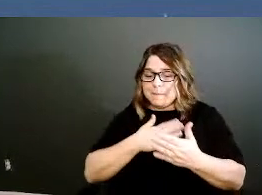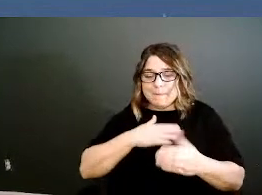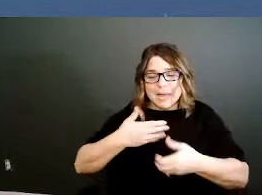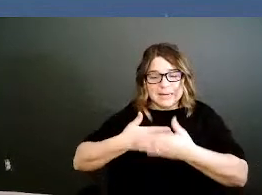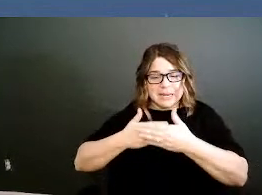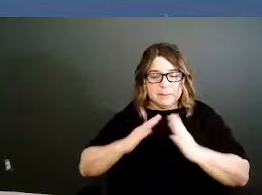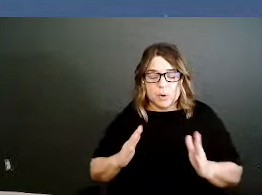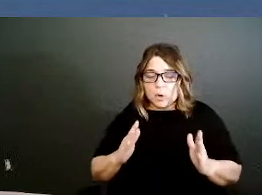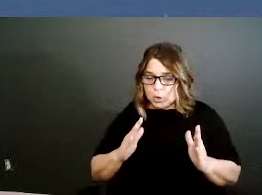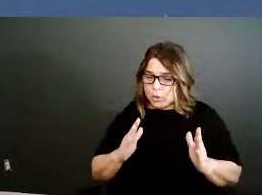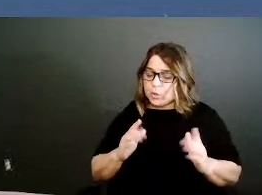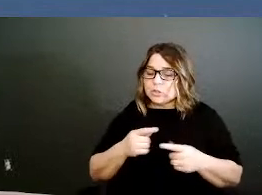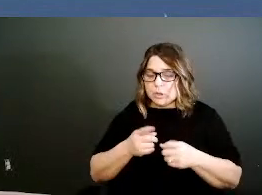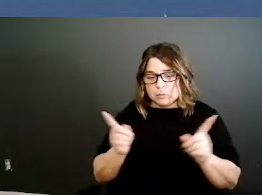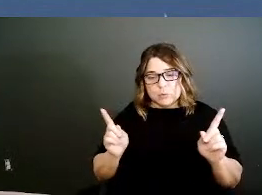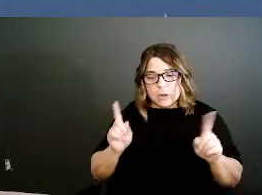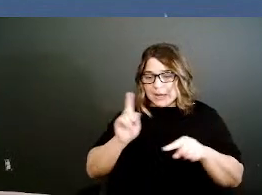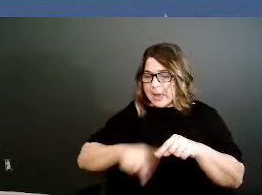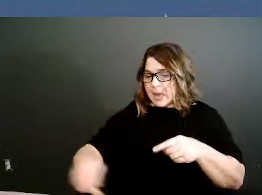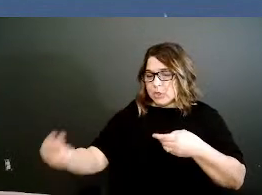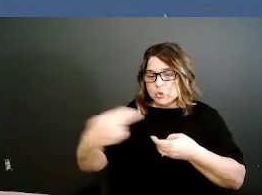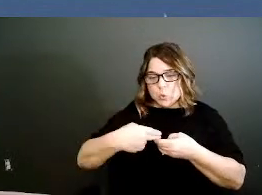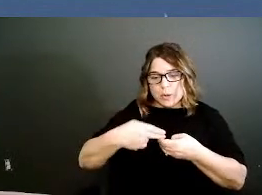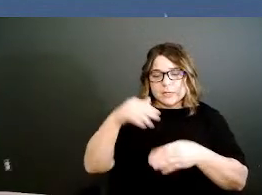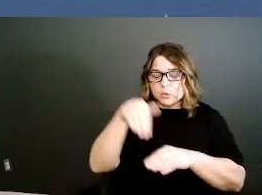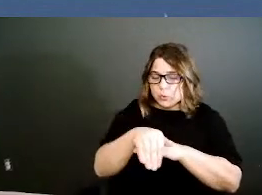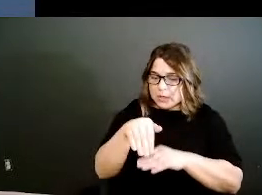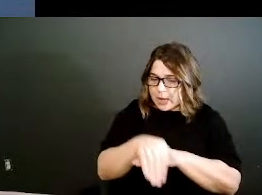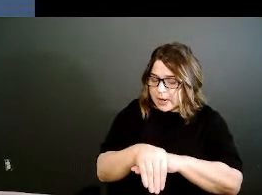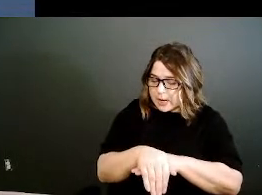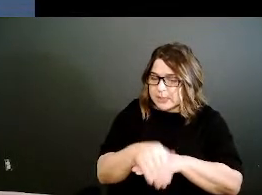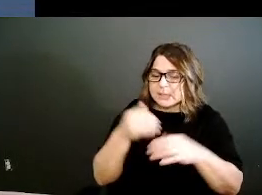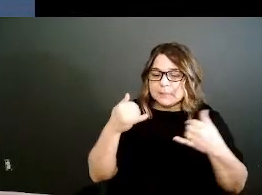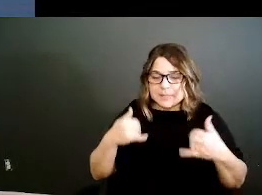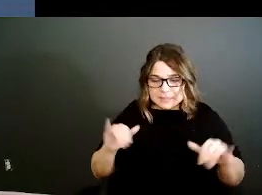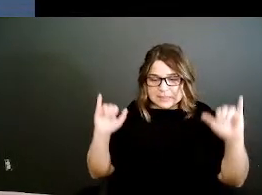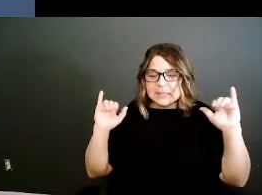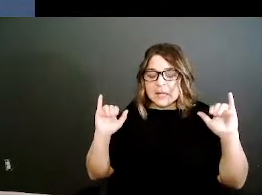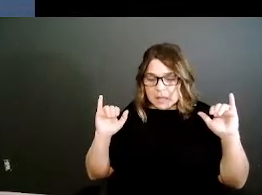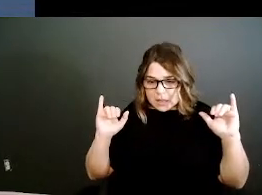THANK YOU SO MUCH. ≫ COUNCIL PRESIDENT BENDER: THANK YOU.